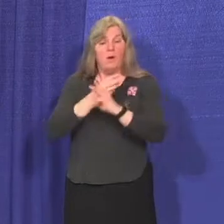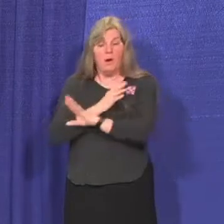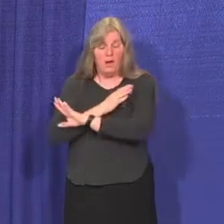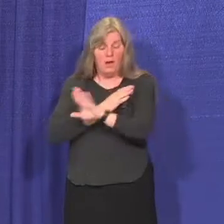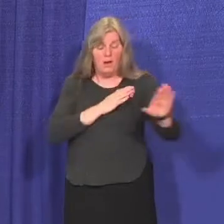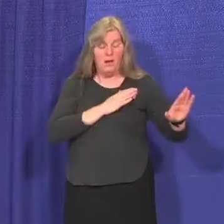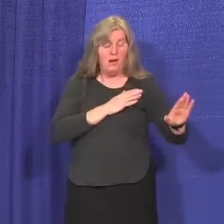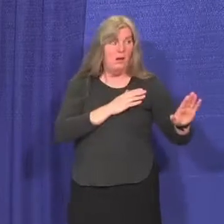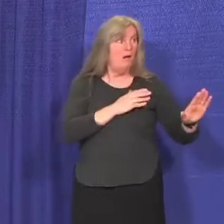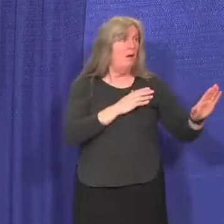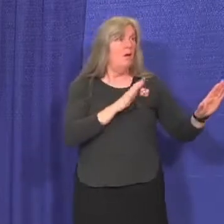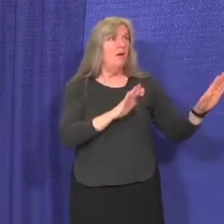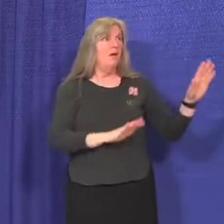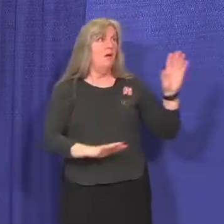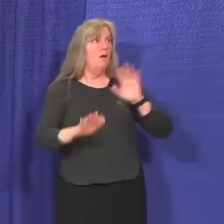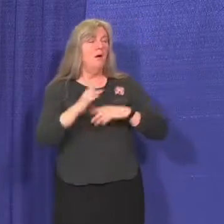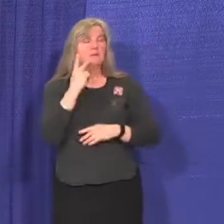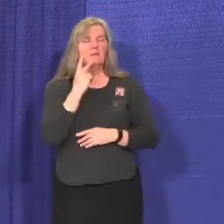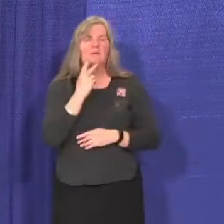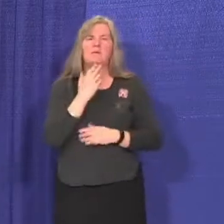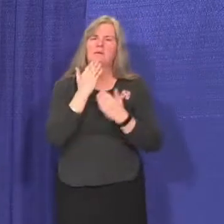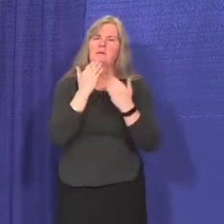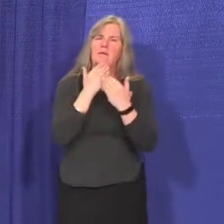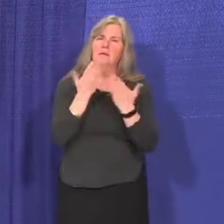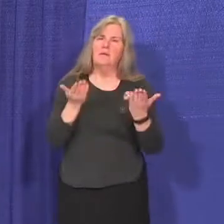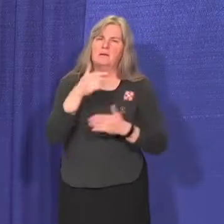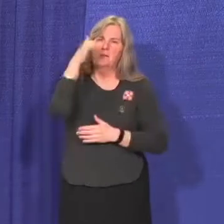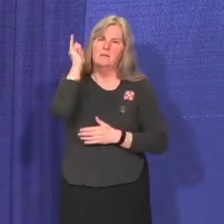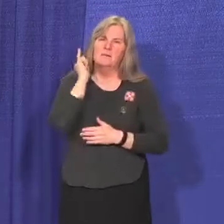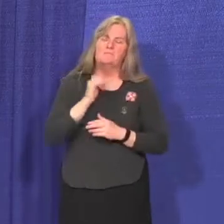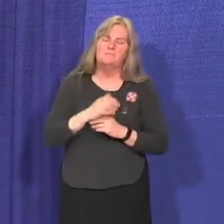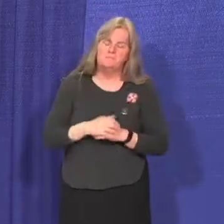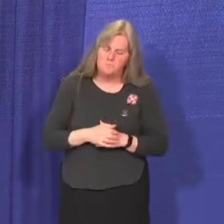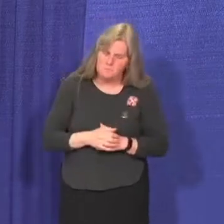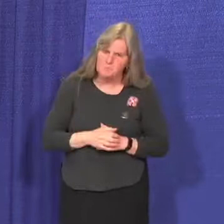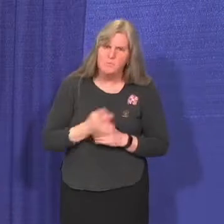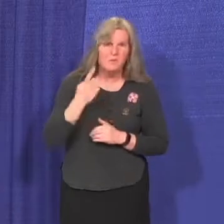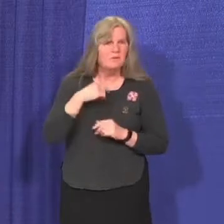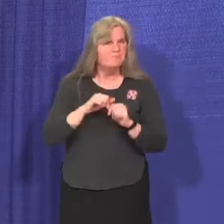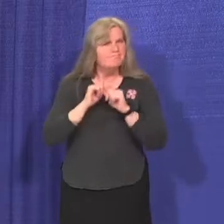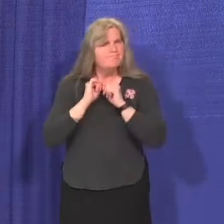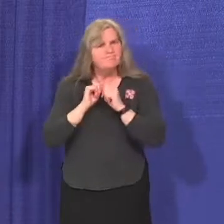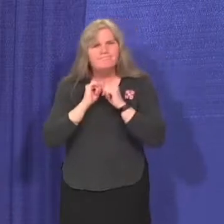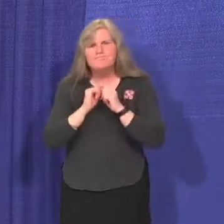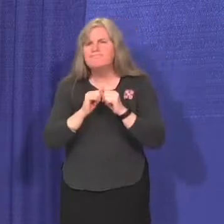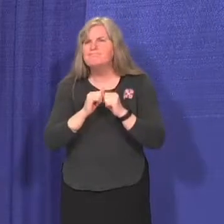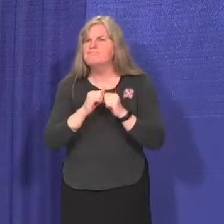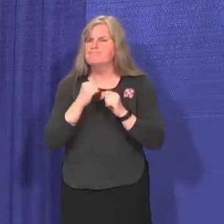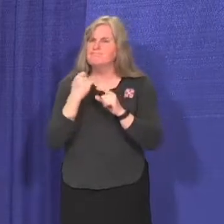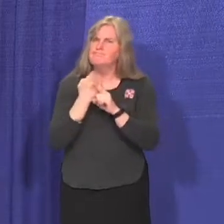with a challenging situation with thousands of new cases each day and healthcare system pushed